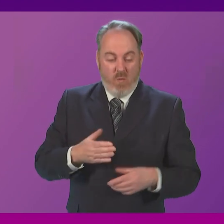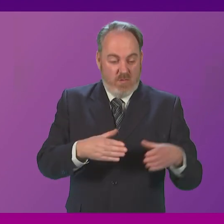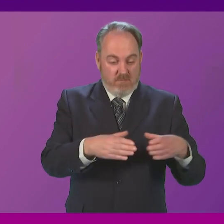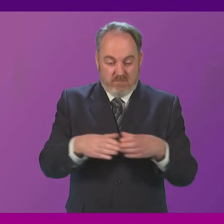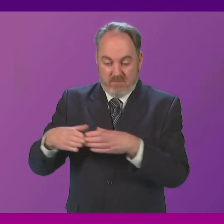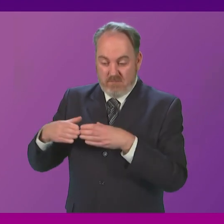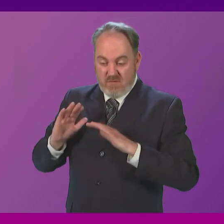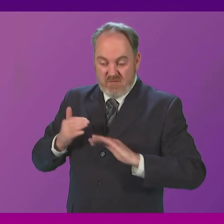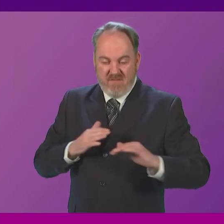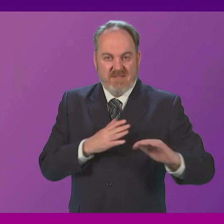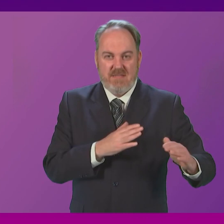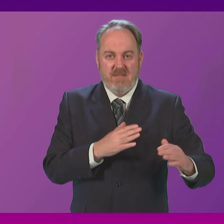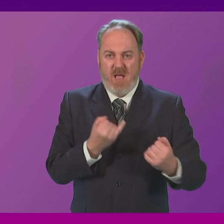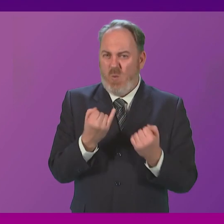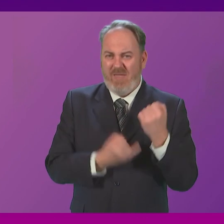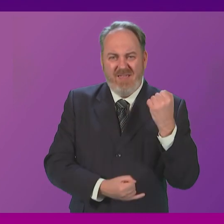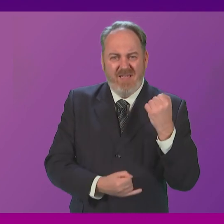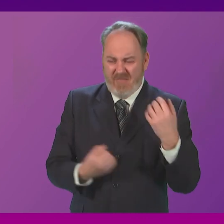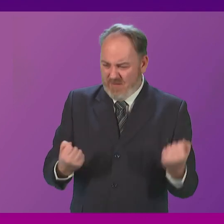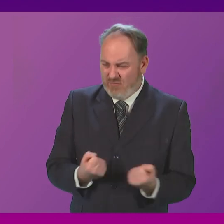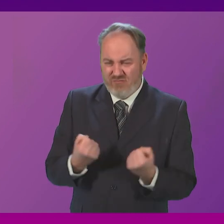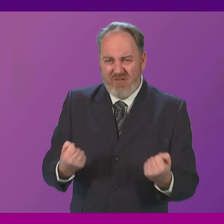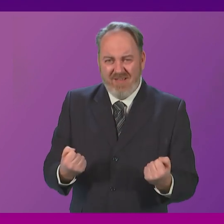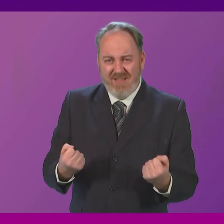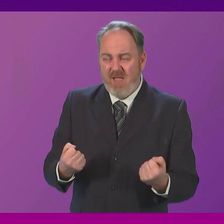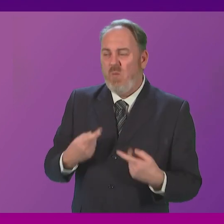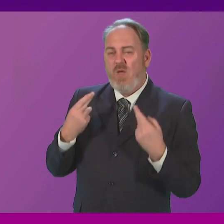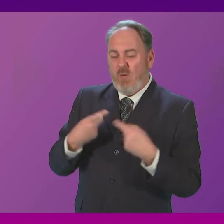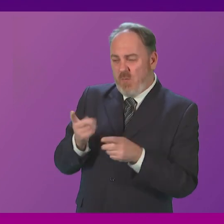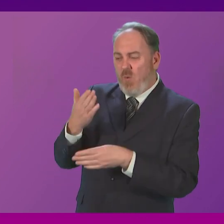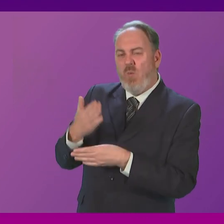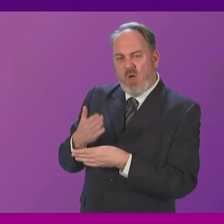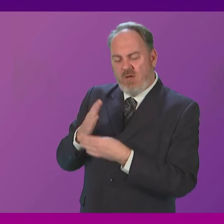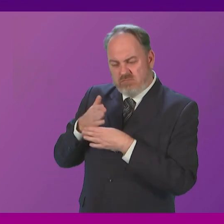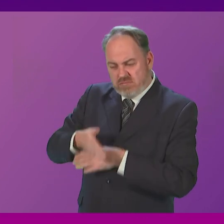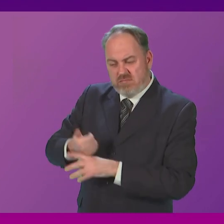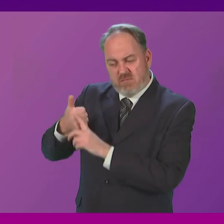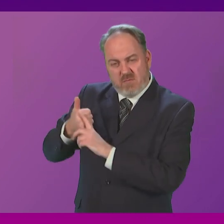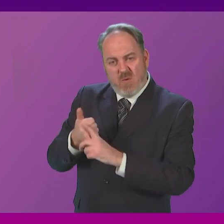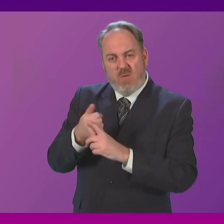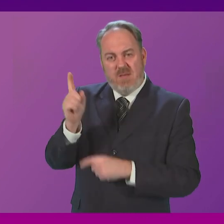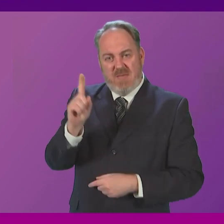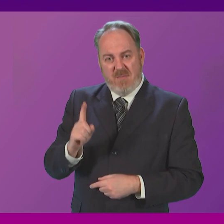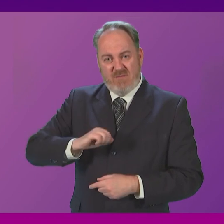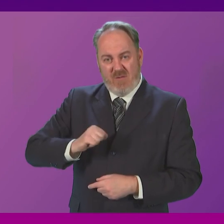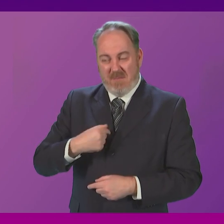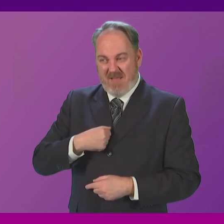I hope that this moment ushers in some better governance for the people of Scotland, but if I am honest, I do not hold out much hope.